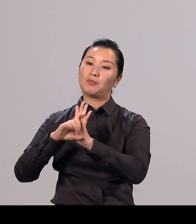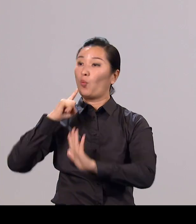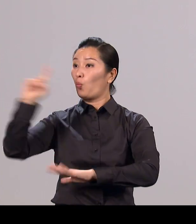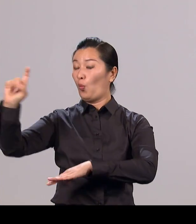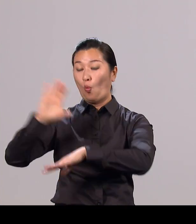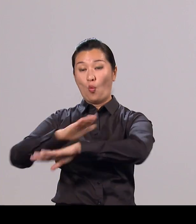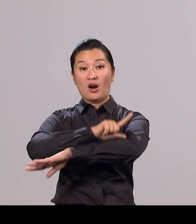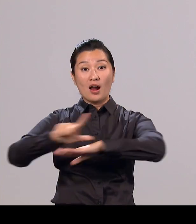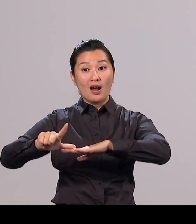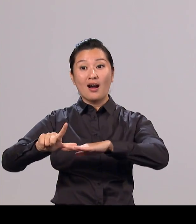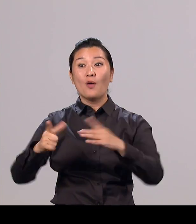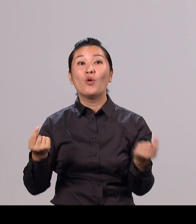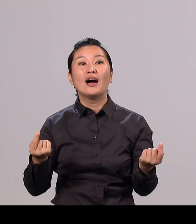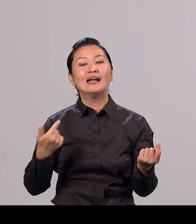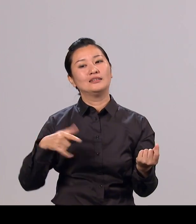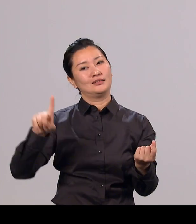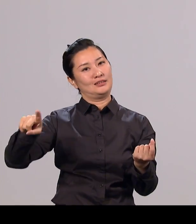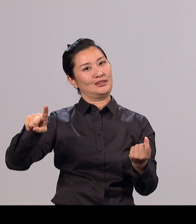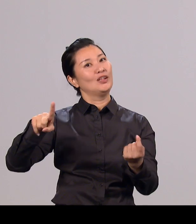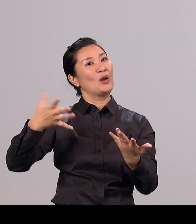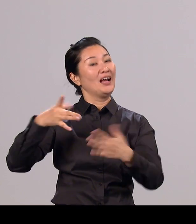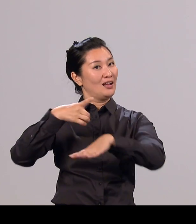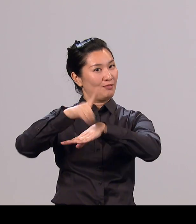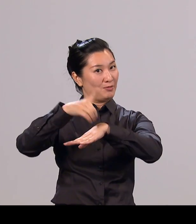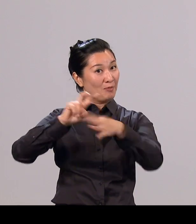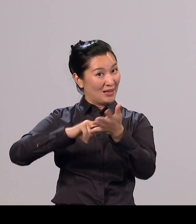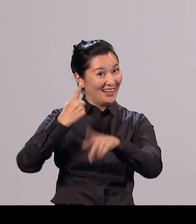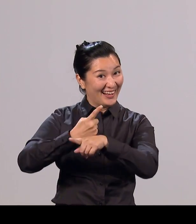So the delivery vans doing delivery service, they will have business.